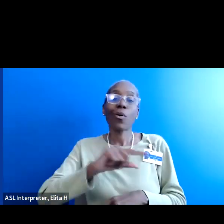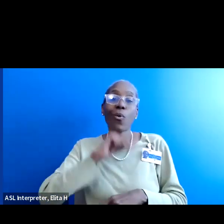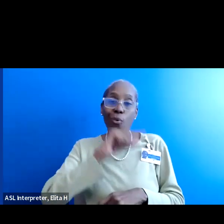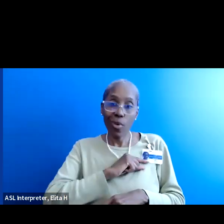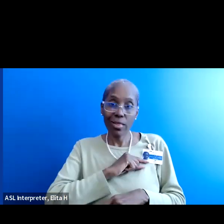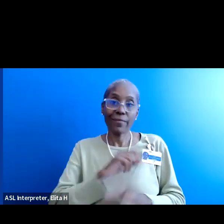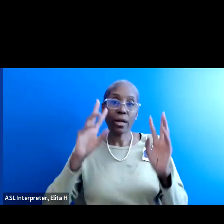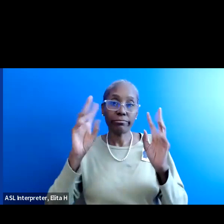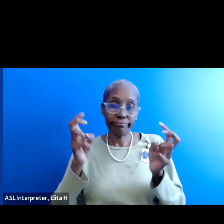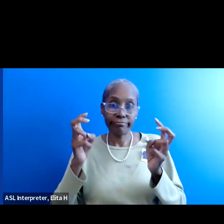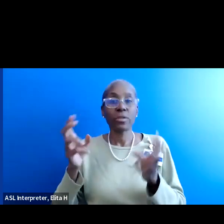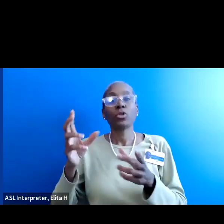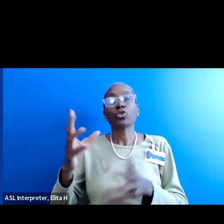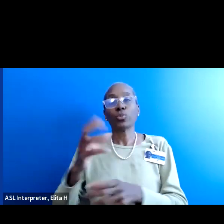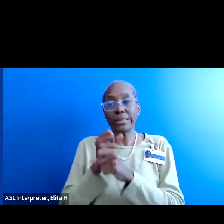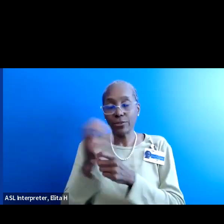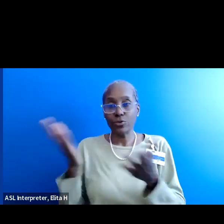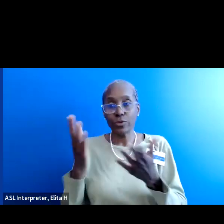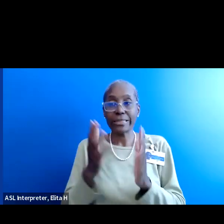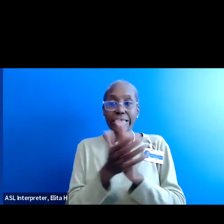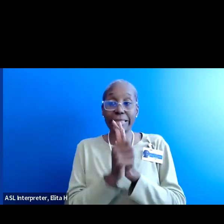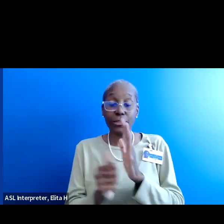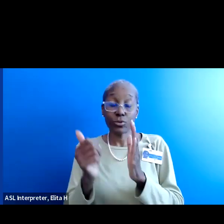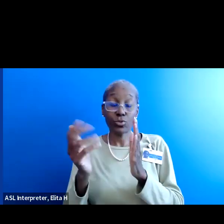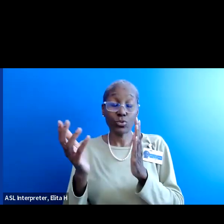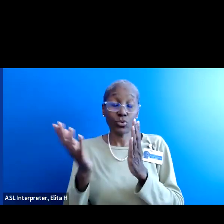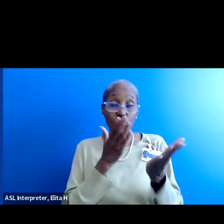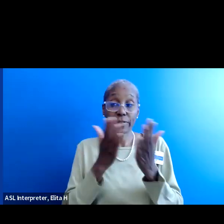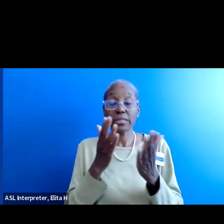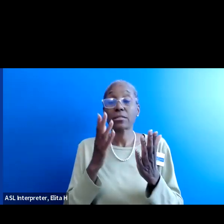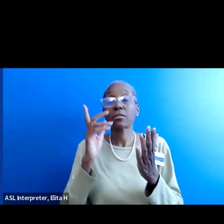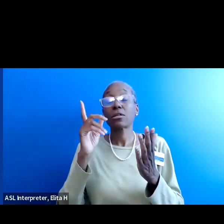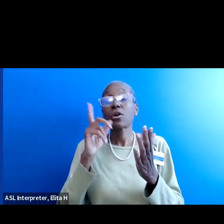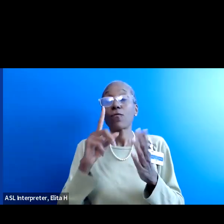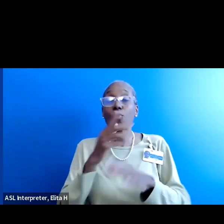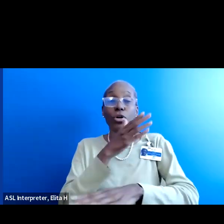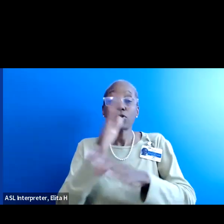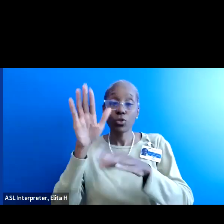services, skilled services to maintain function or slow decline can be covered